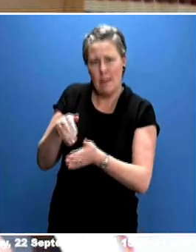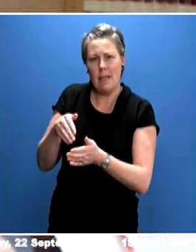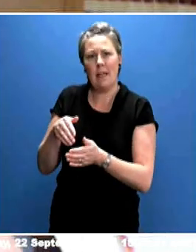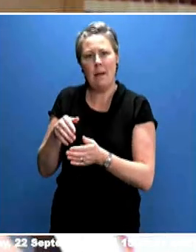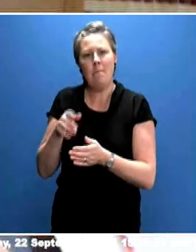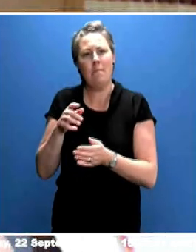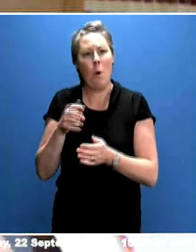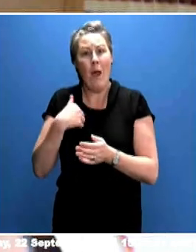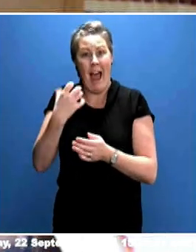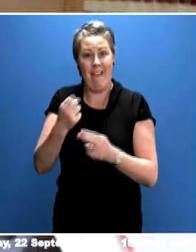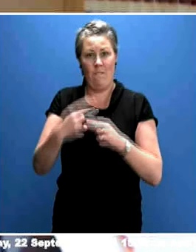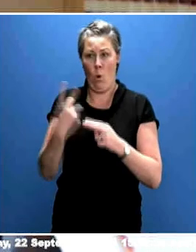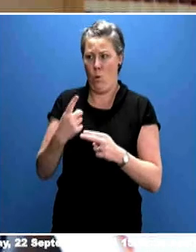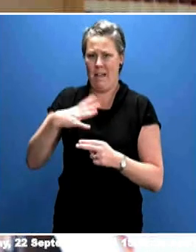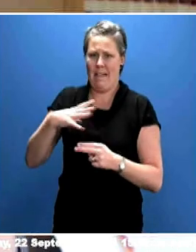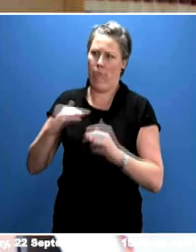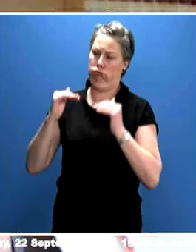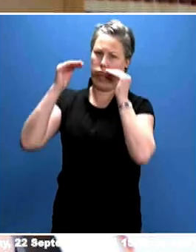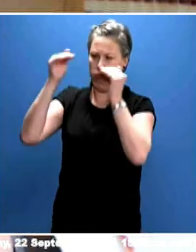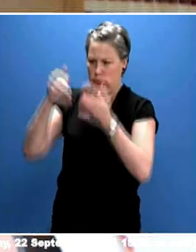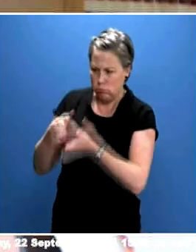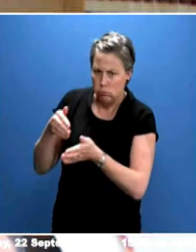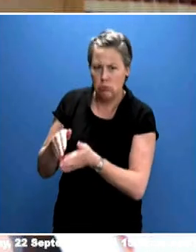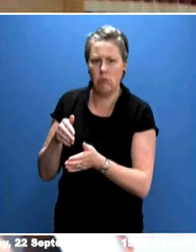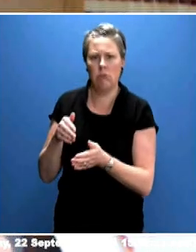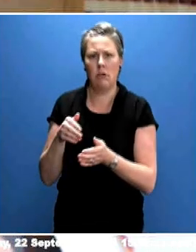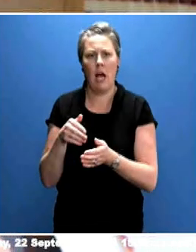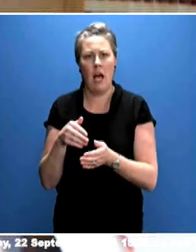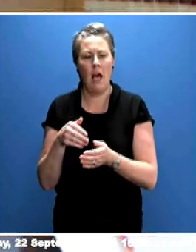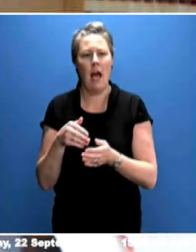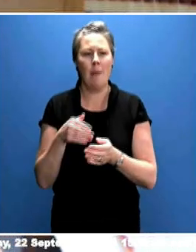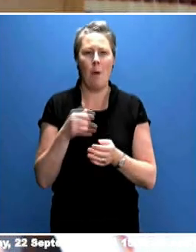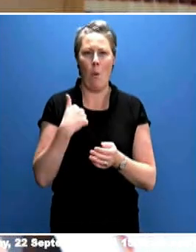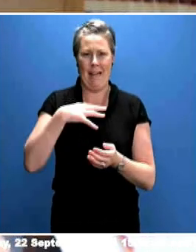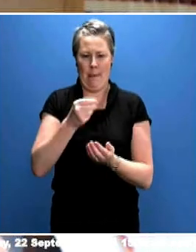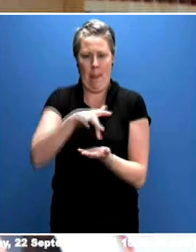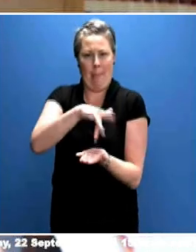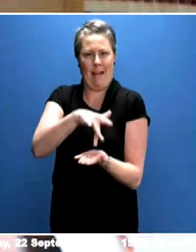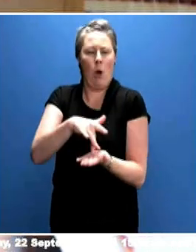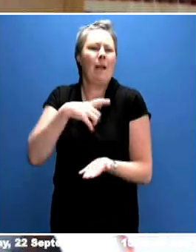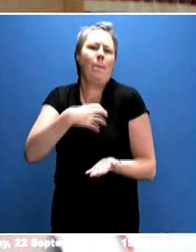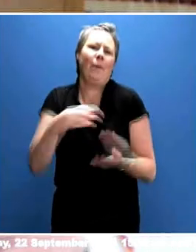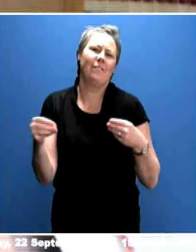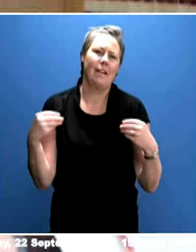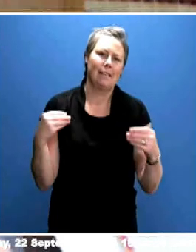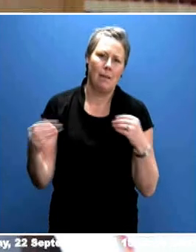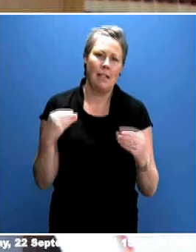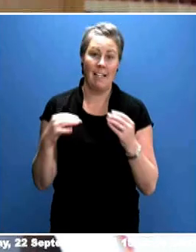In the absence of having that as part of our suite of contracted services, they're about to go out for contracting, so there's work being done